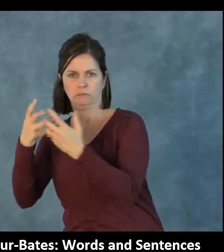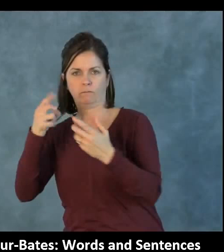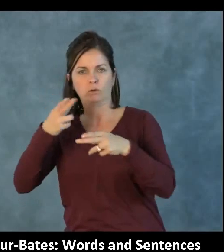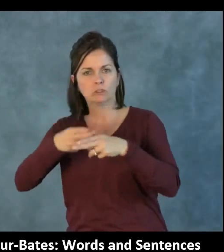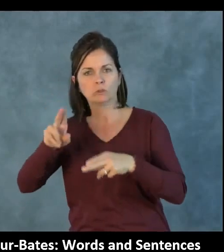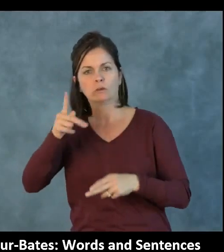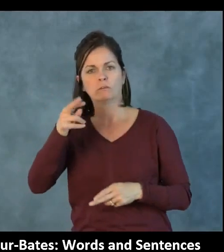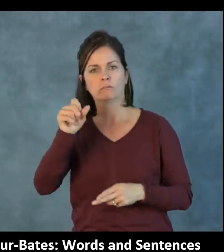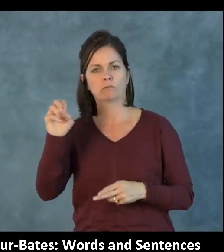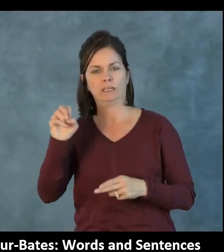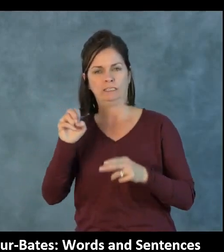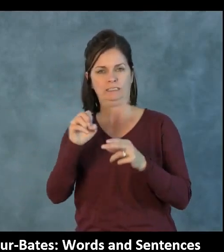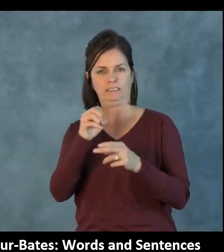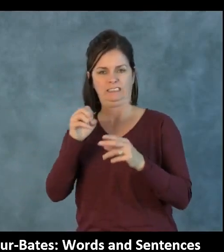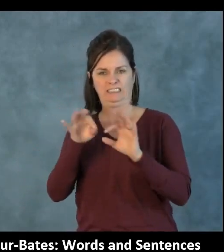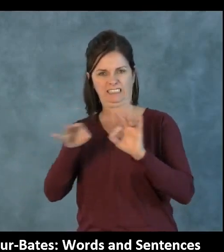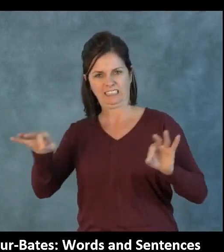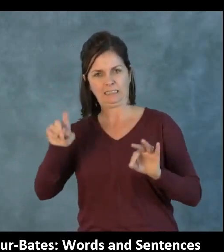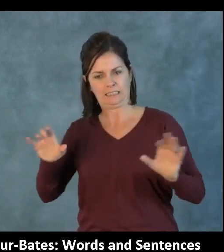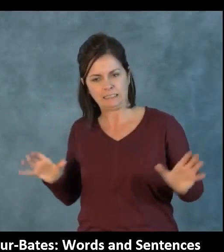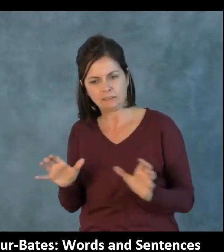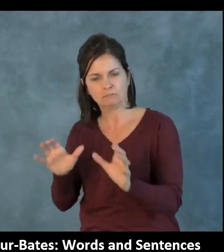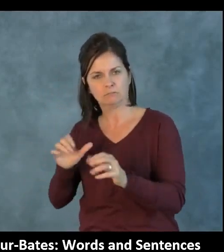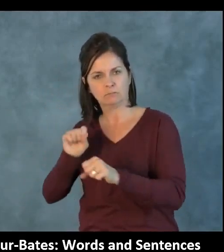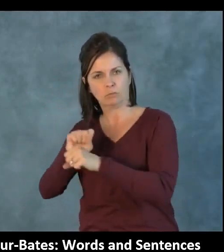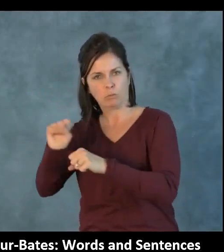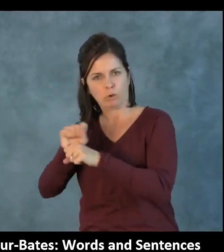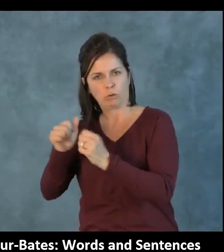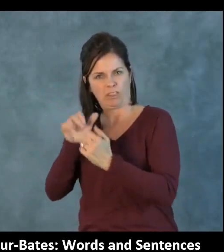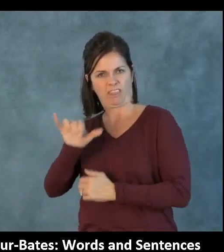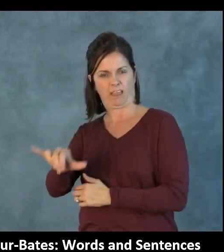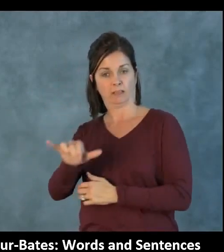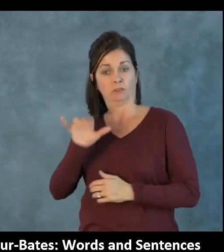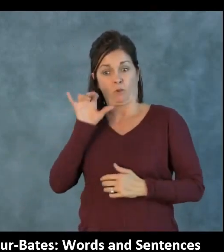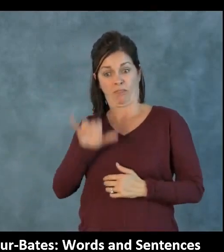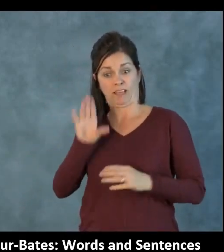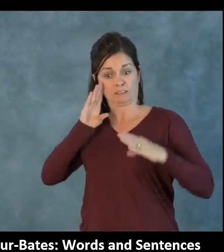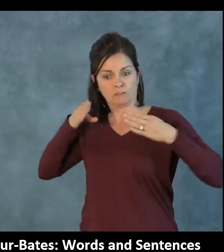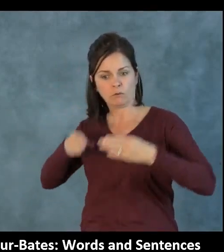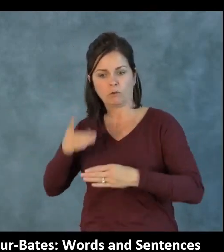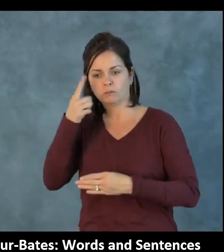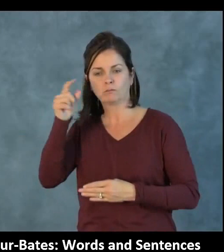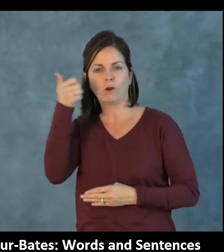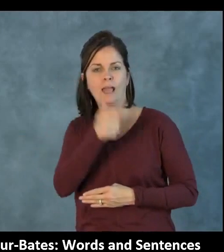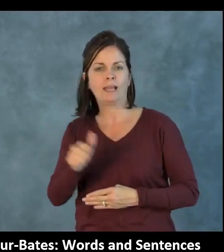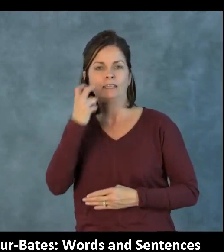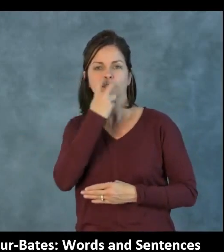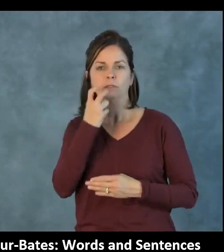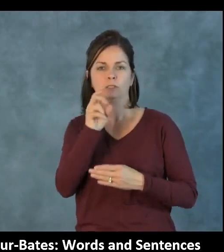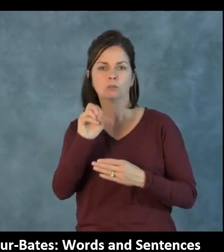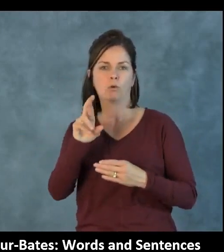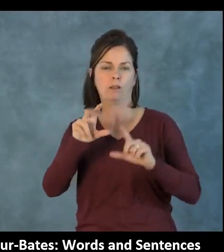That would probably be the focus of any speech and language intervention that was happening with her.